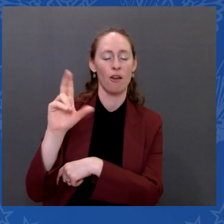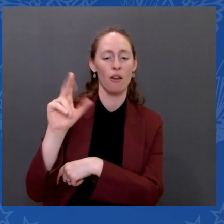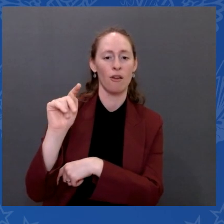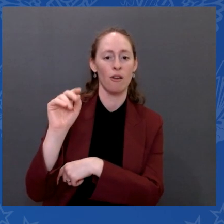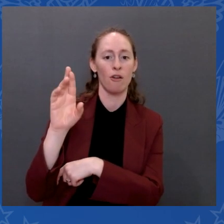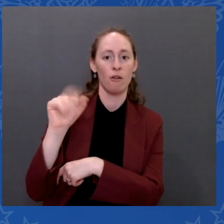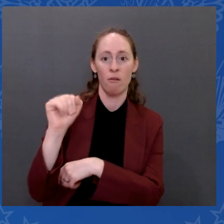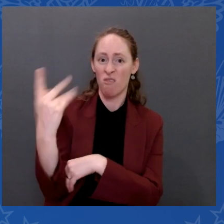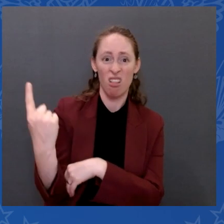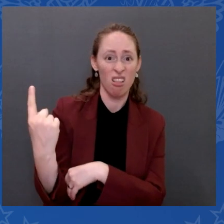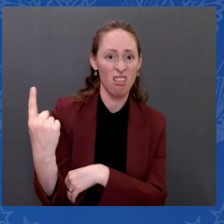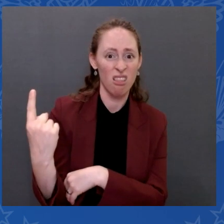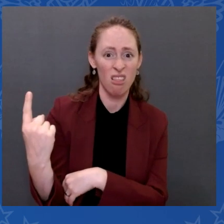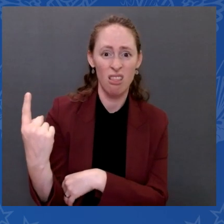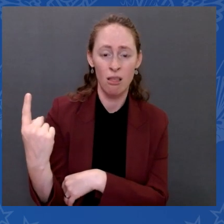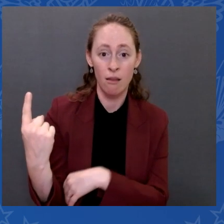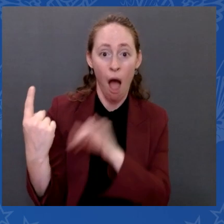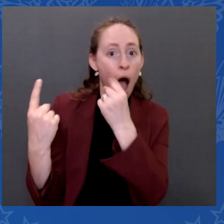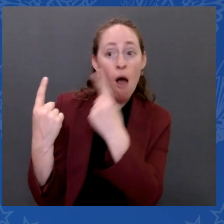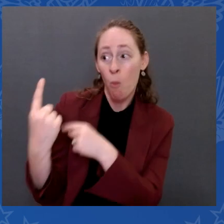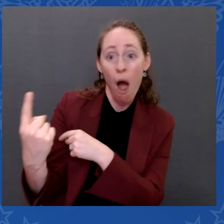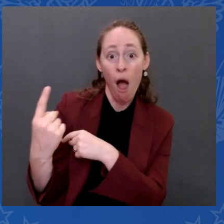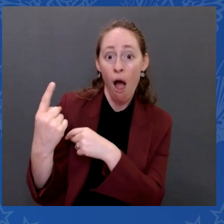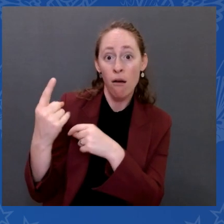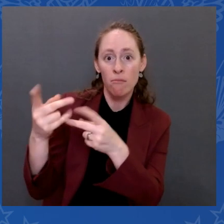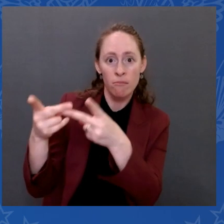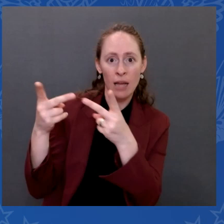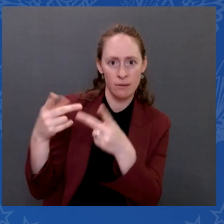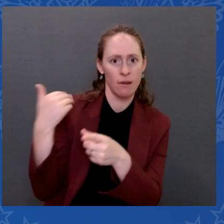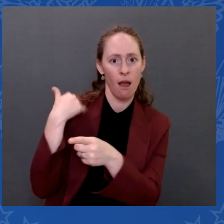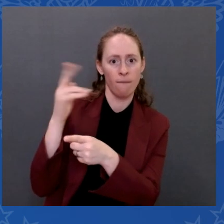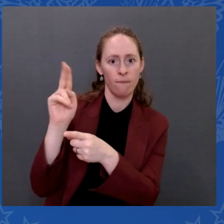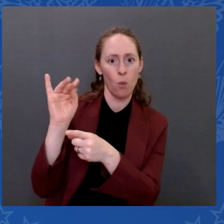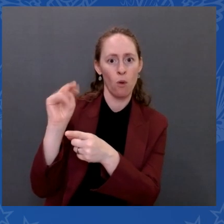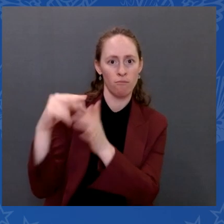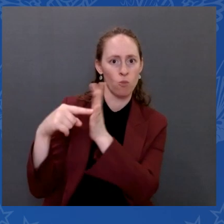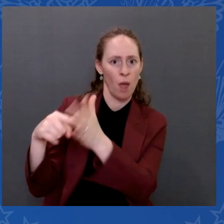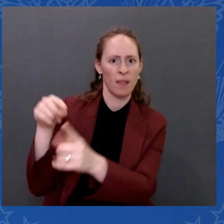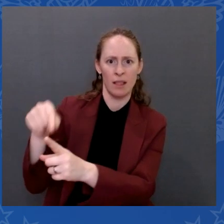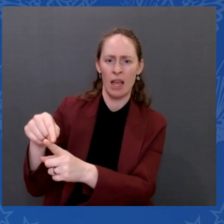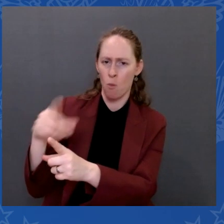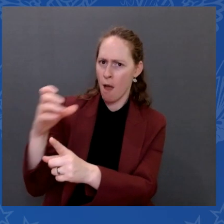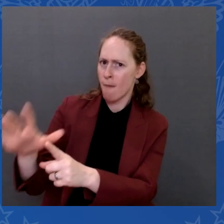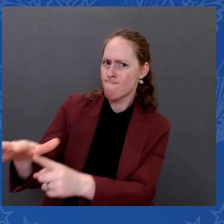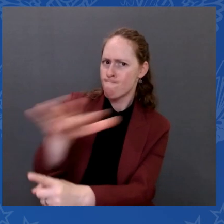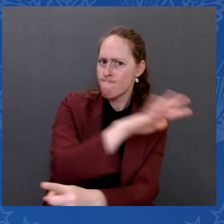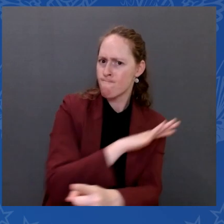and the growing investment in semiconductor production, I'm expecting to be able to help organize